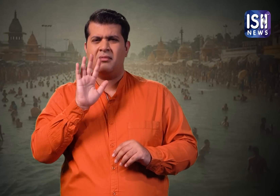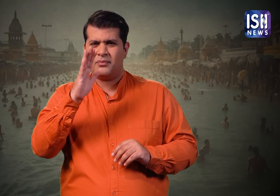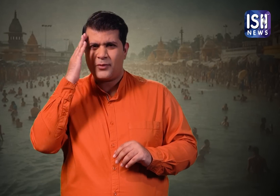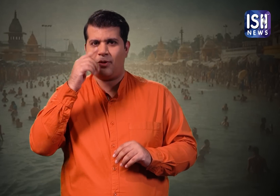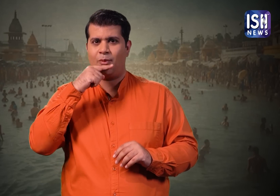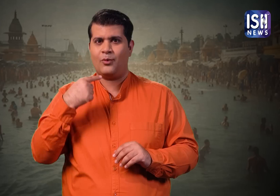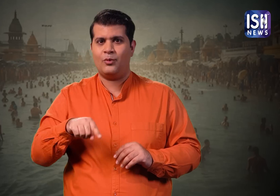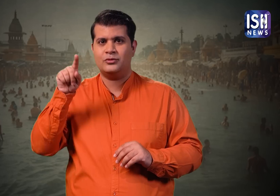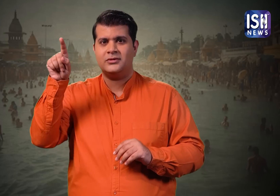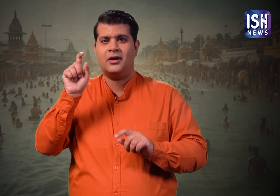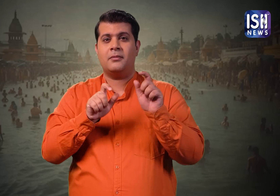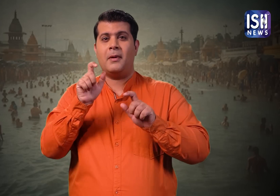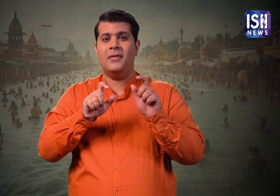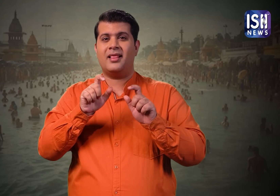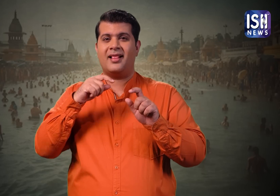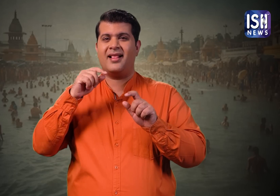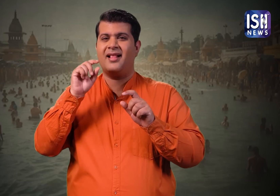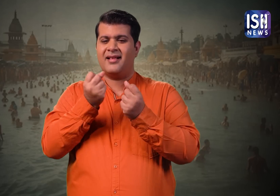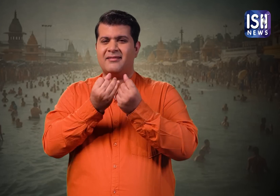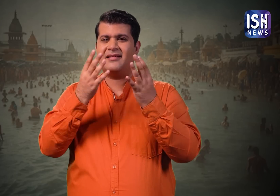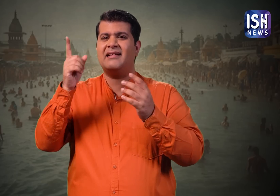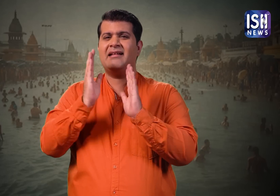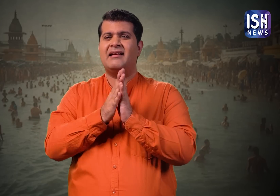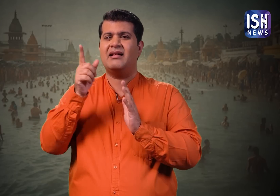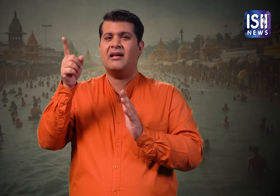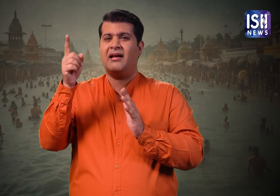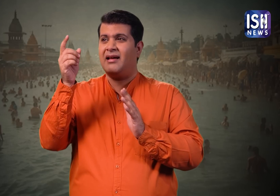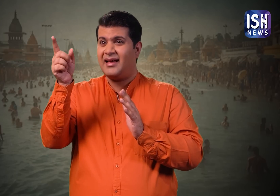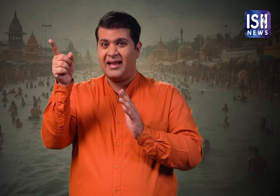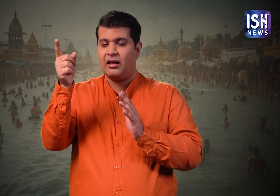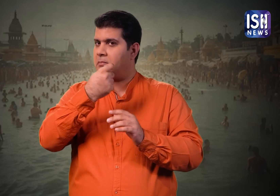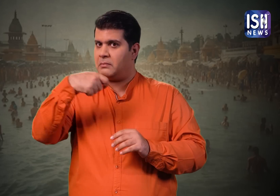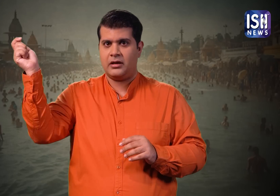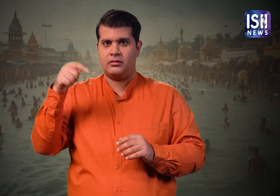The number of people expected to gather at Kumbh Mela is more than the total population of Russia!